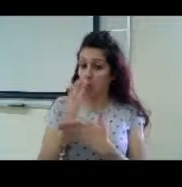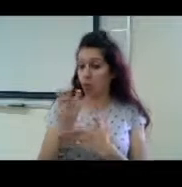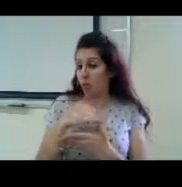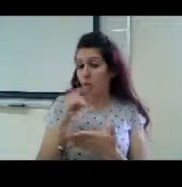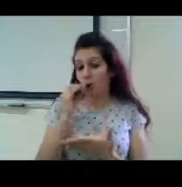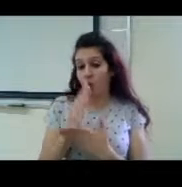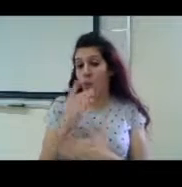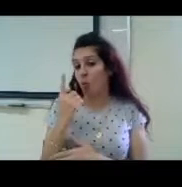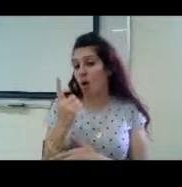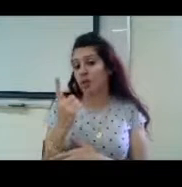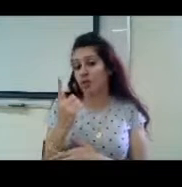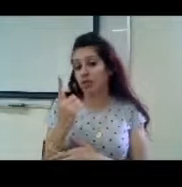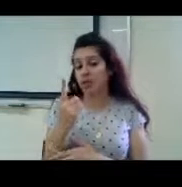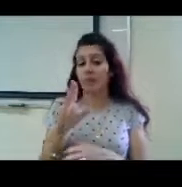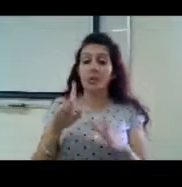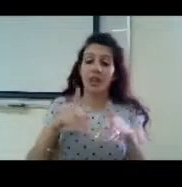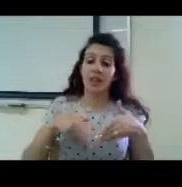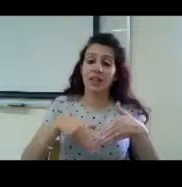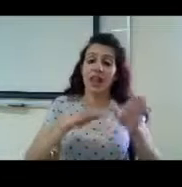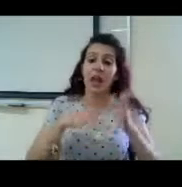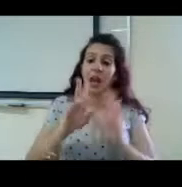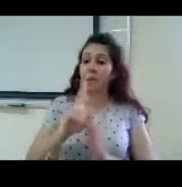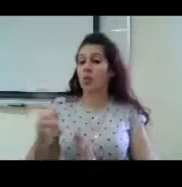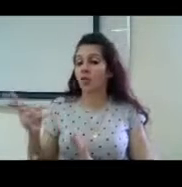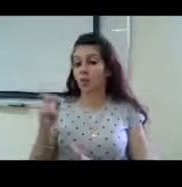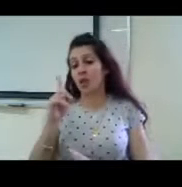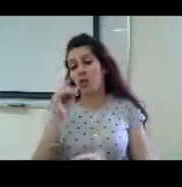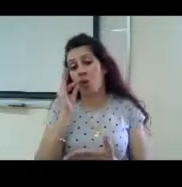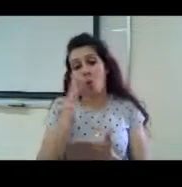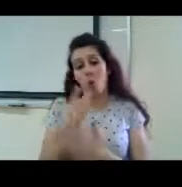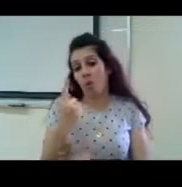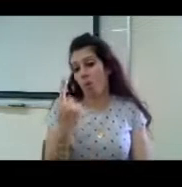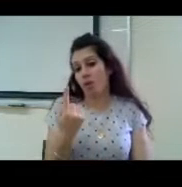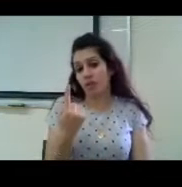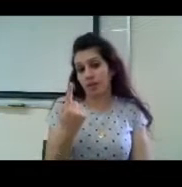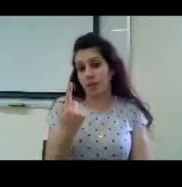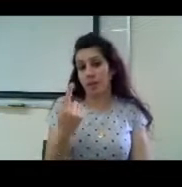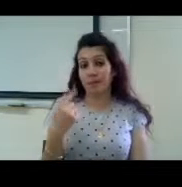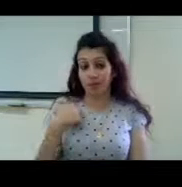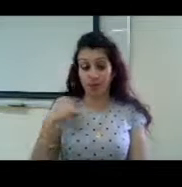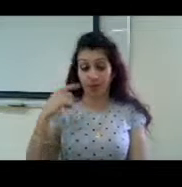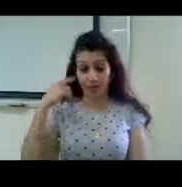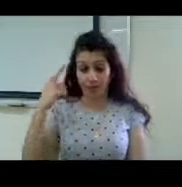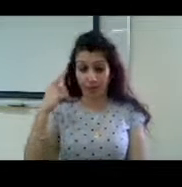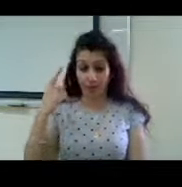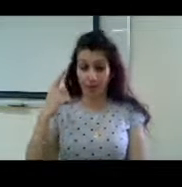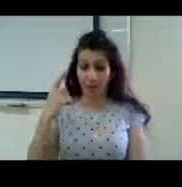place to ensure accessibility for all an inclusive education as a right for